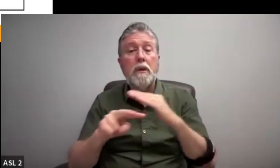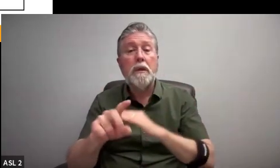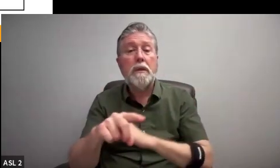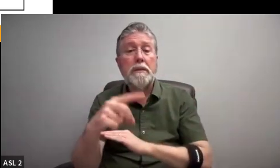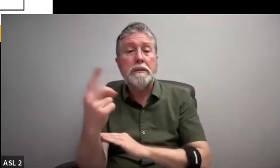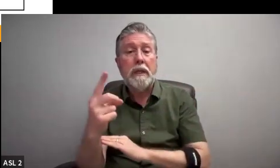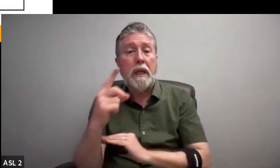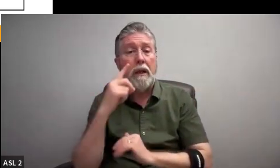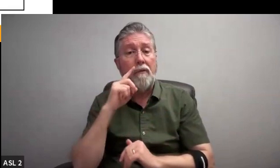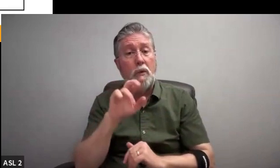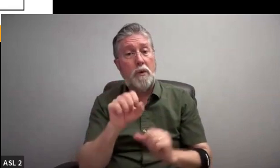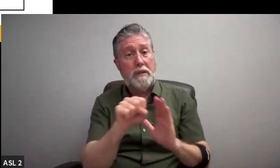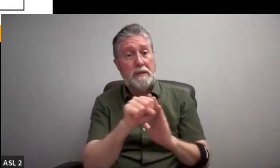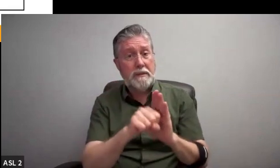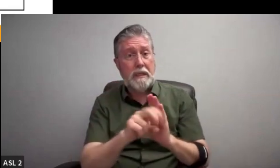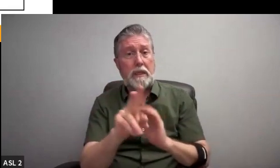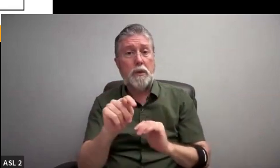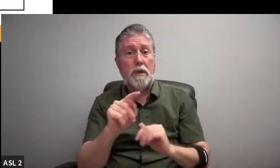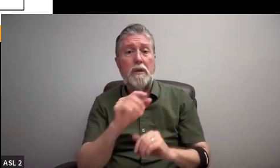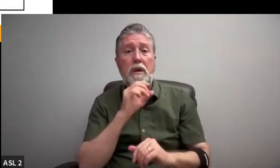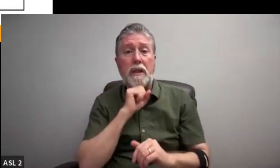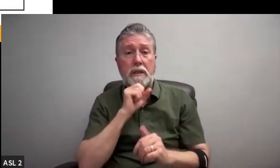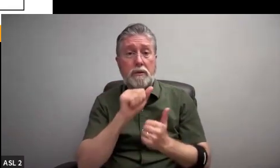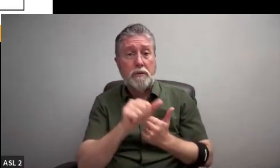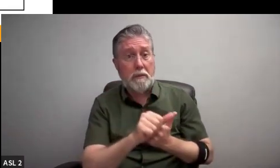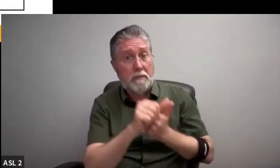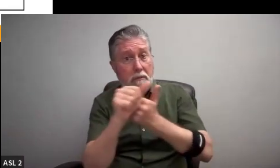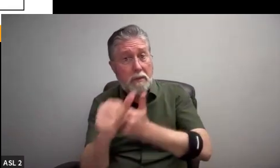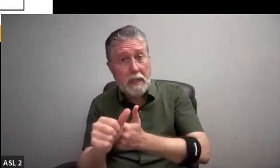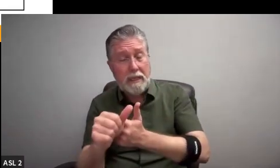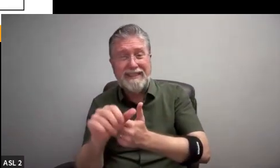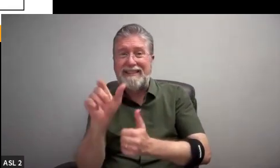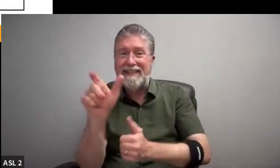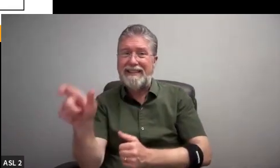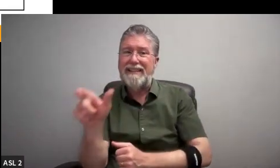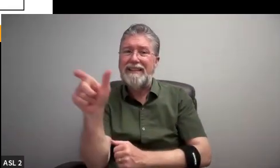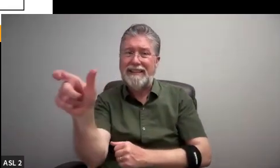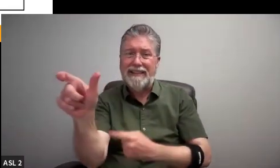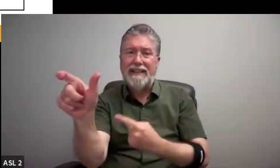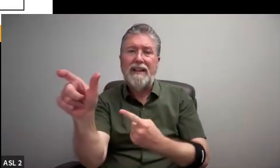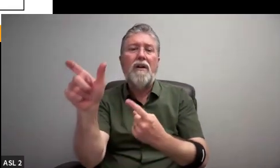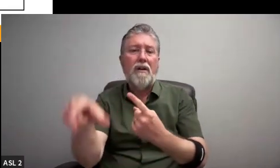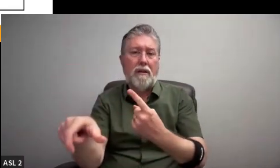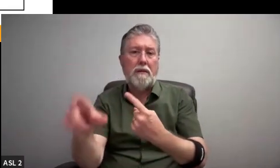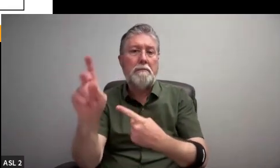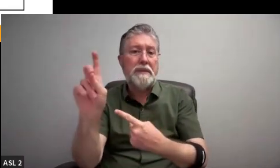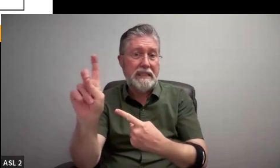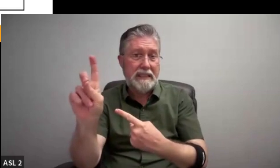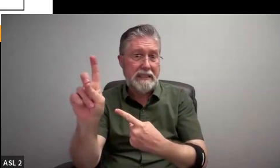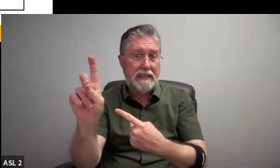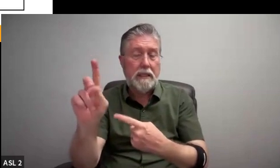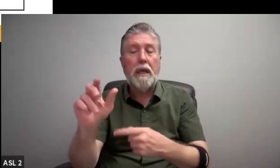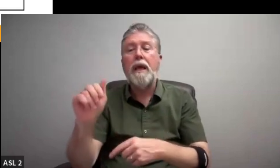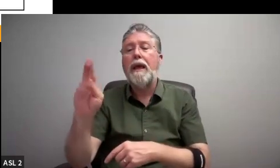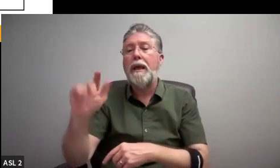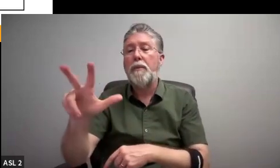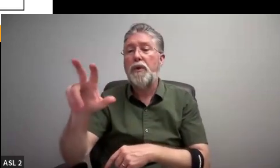state unit on aging will be in compliance is what gets inserted in column D. So here April 30, 2026,